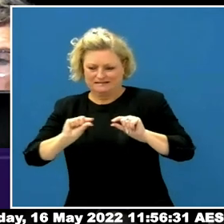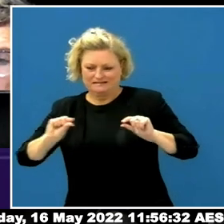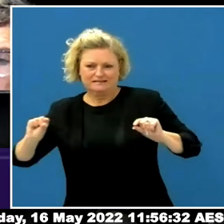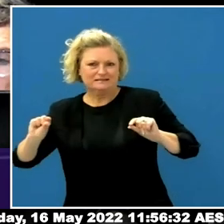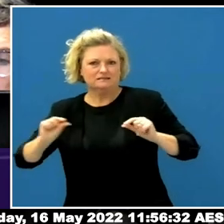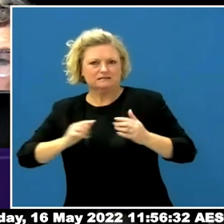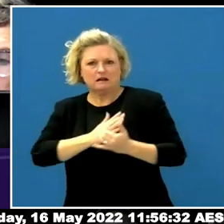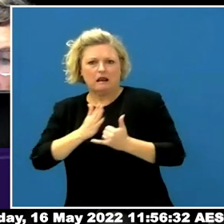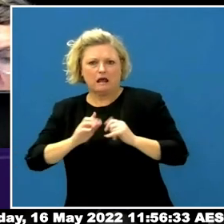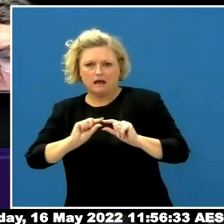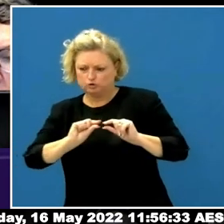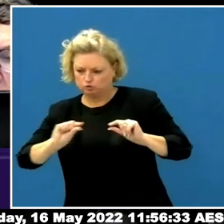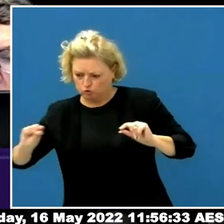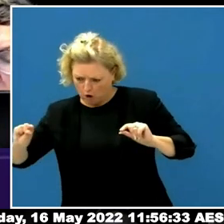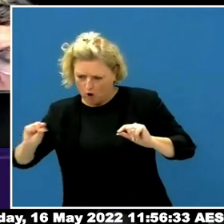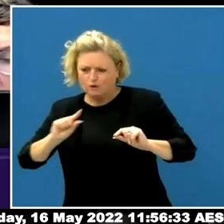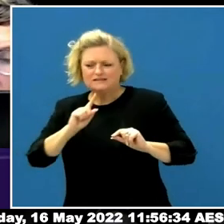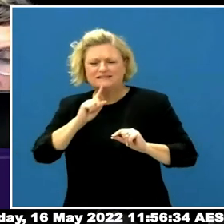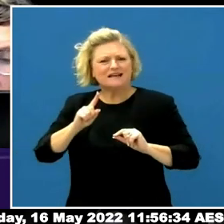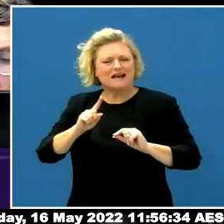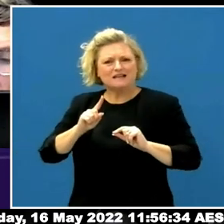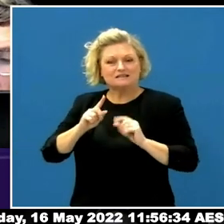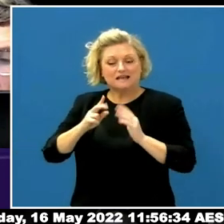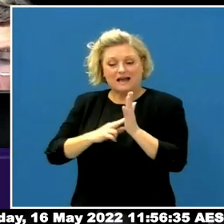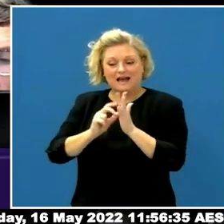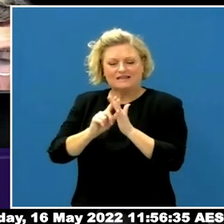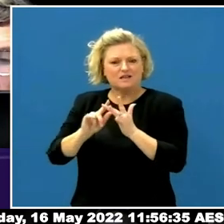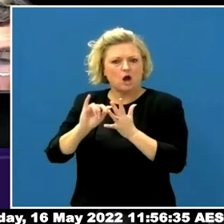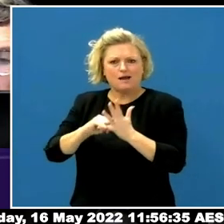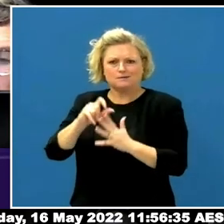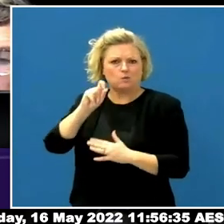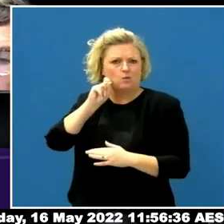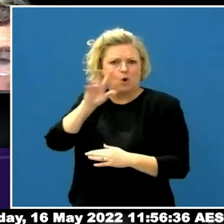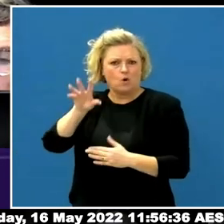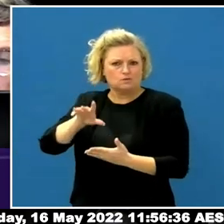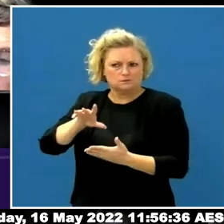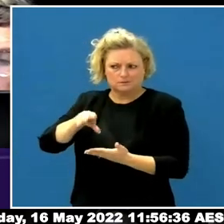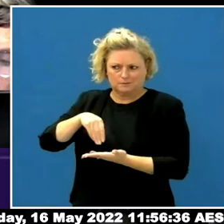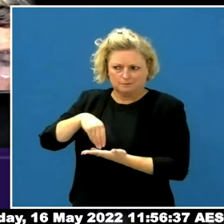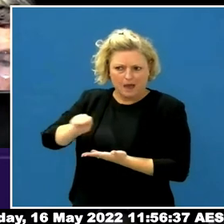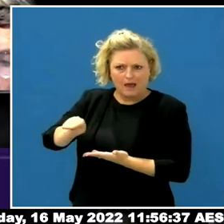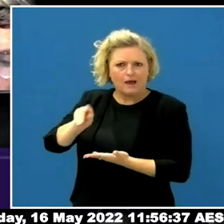"Not NDIS funded support s." Then if you work your way across: "Support item reference number N/A."